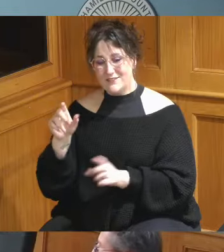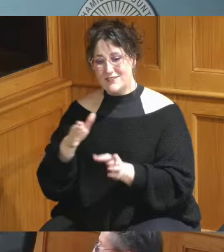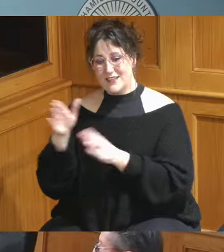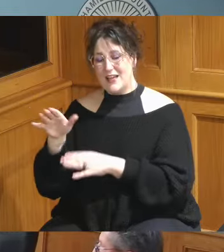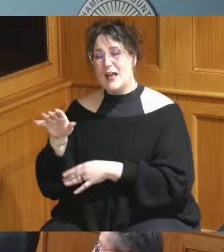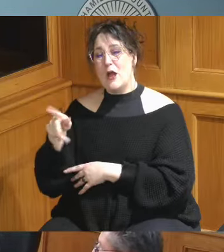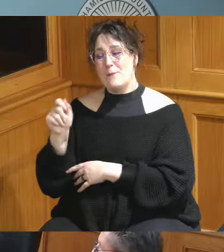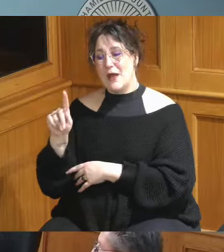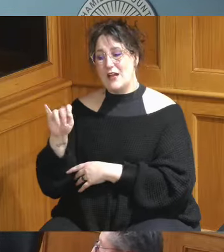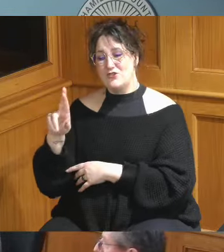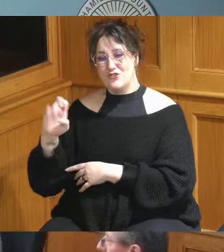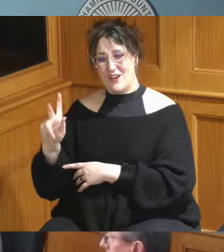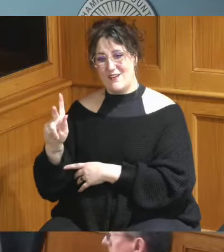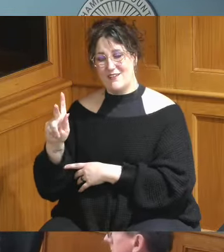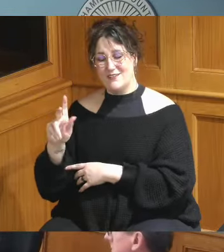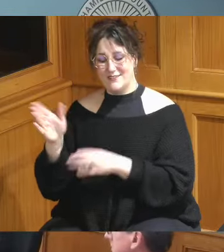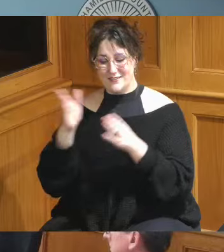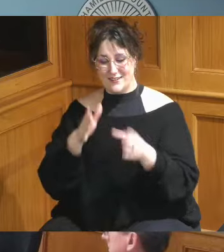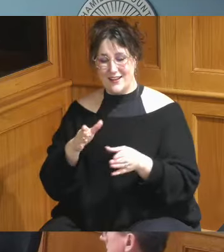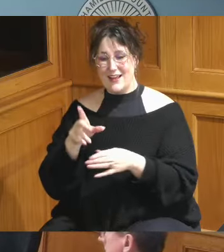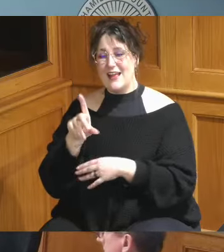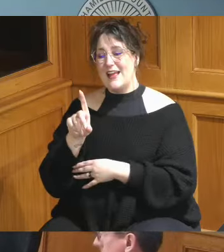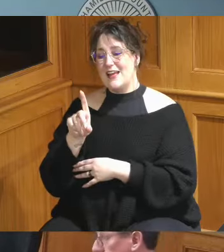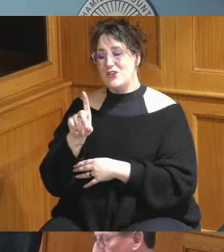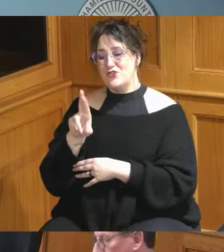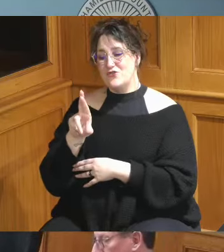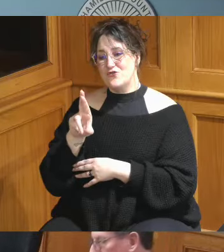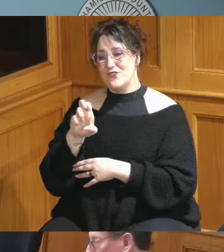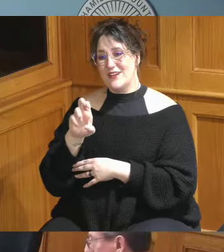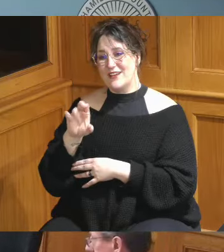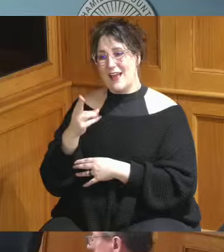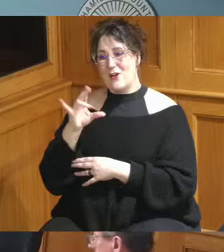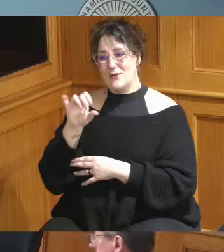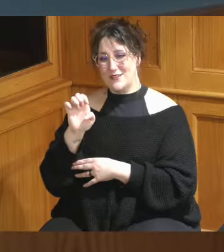Assistant Prosecuting Attorney. And I'm County Commissioner Denise Driehaus. All right. I'm going